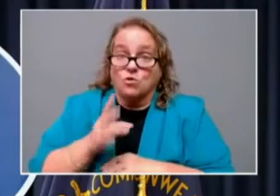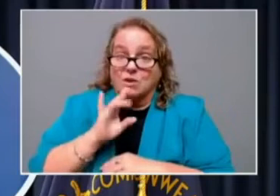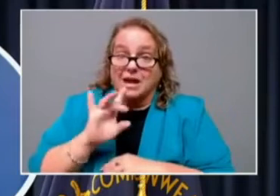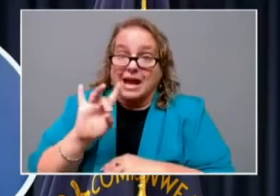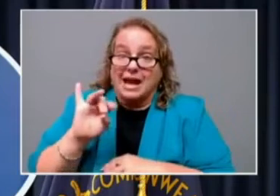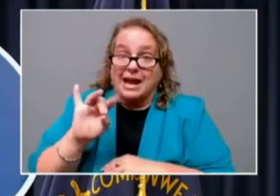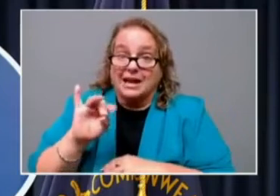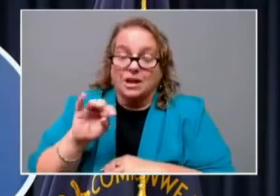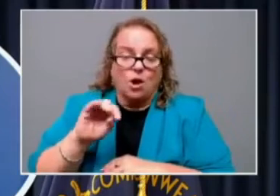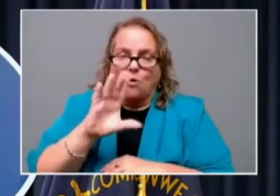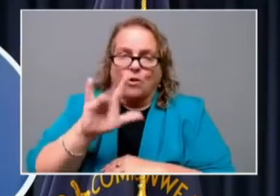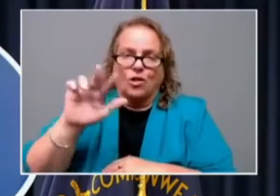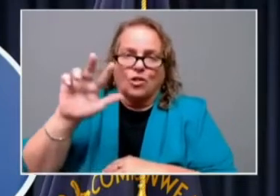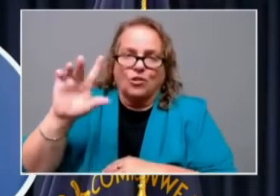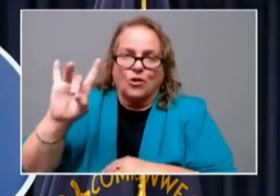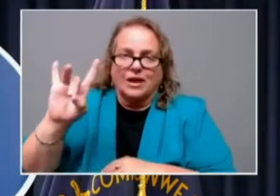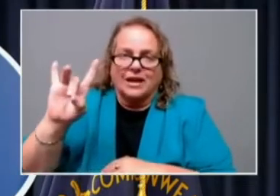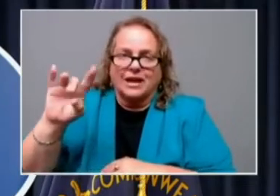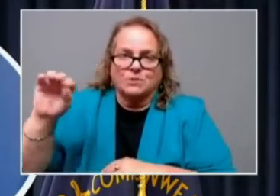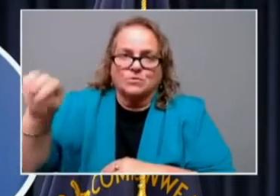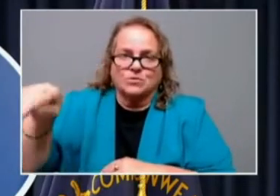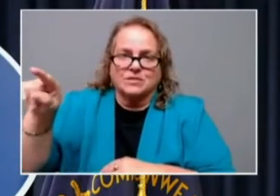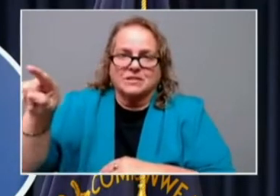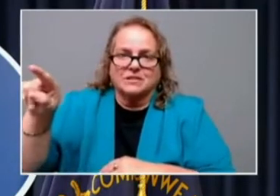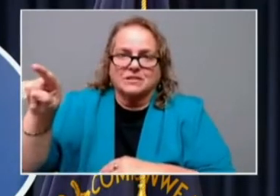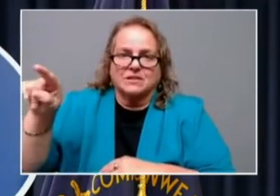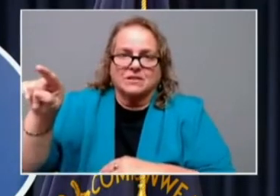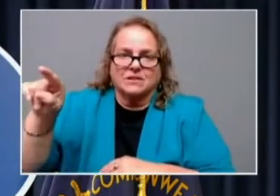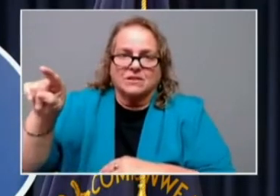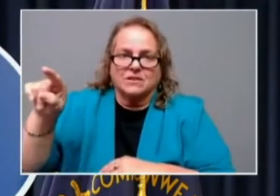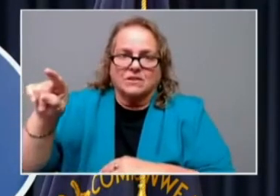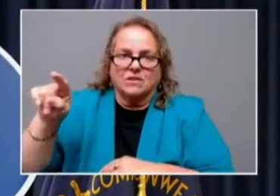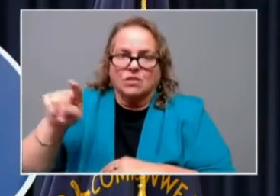there's a more than full fourth, I'm sorry, more than a threefold higher